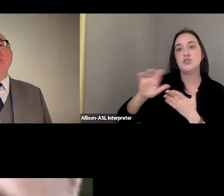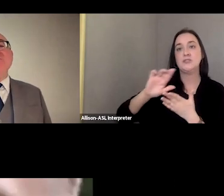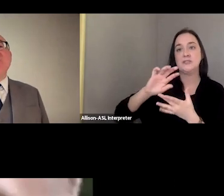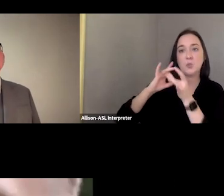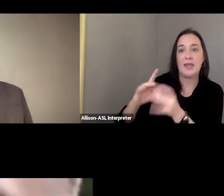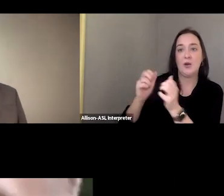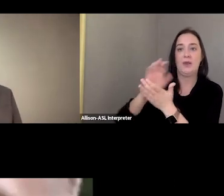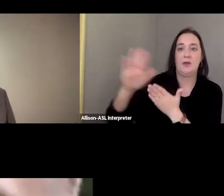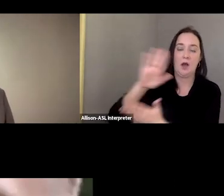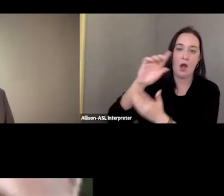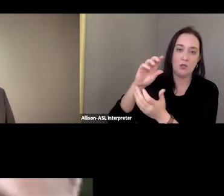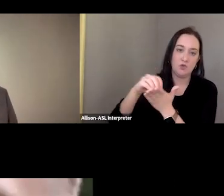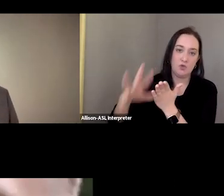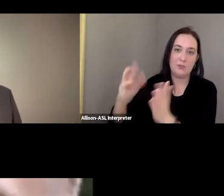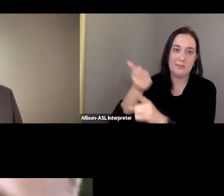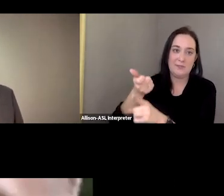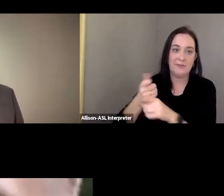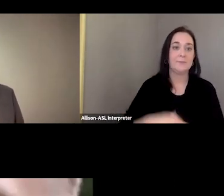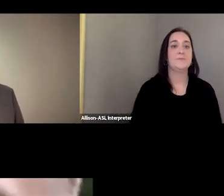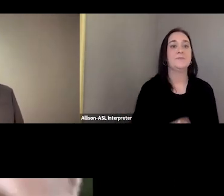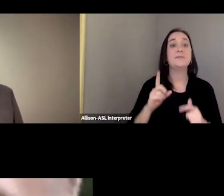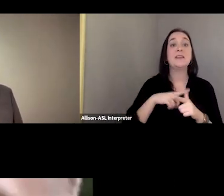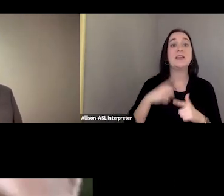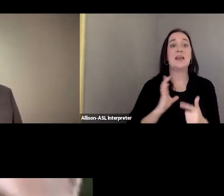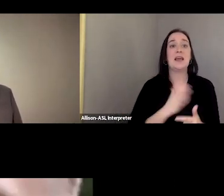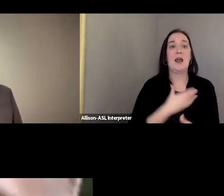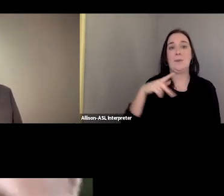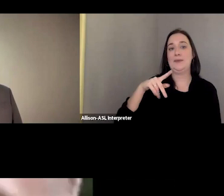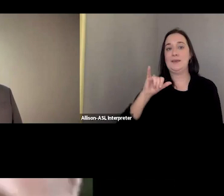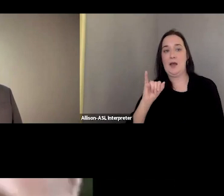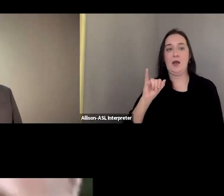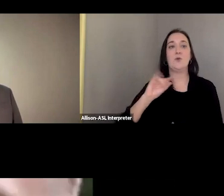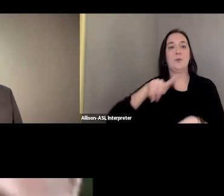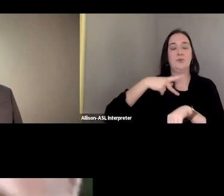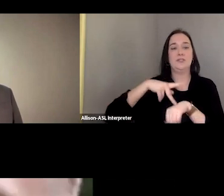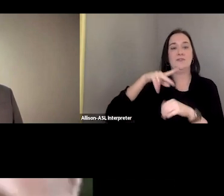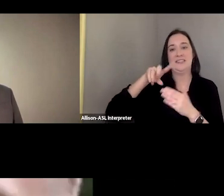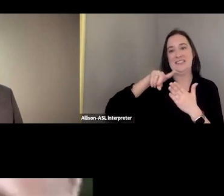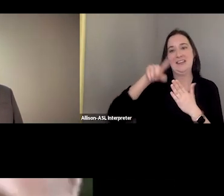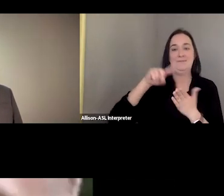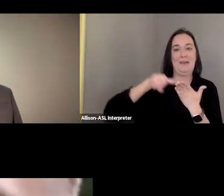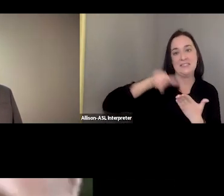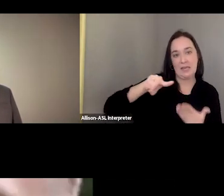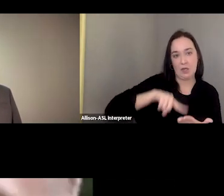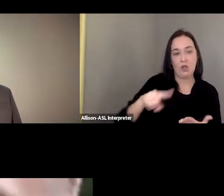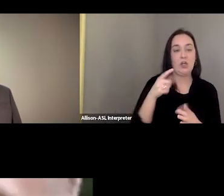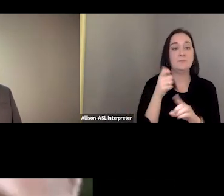And then finally, the Pi of our project is Scott, crop. And Speaker Scott is the principal investigator. He's done all the data analysis.